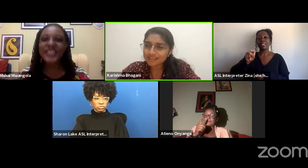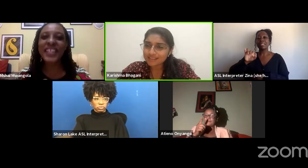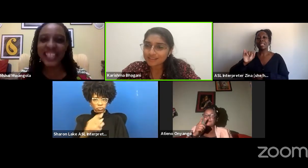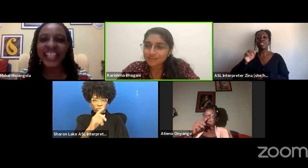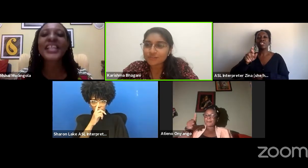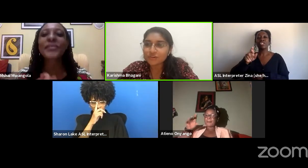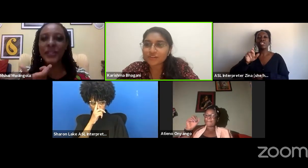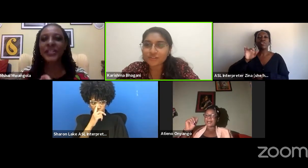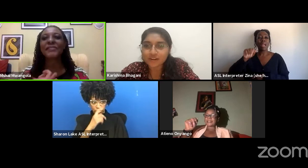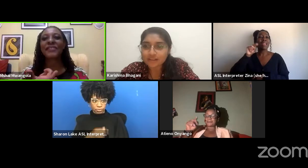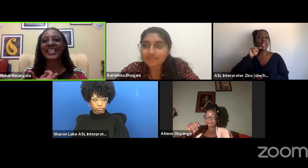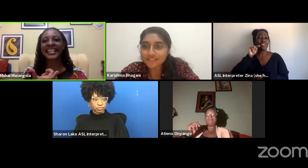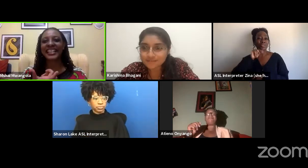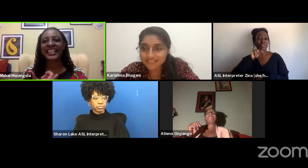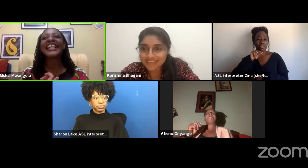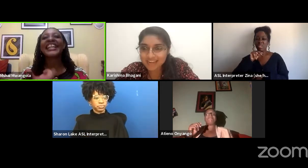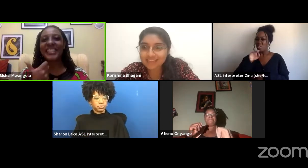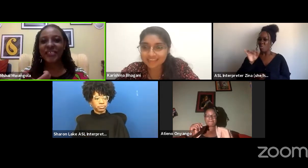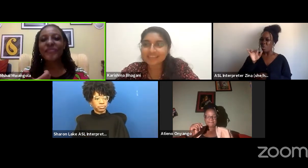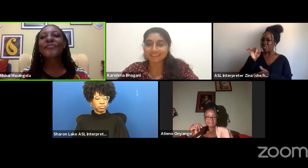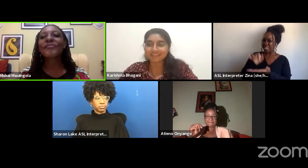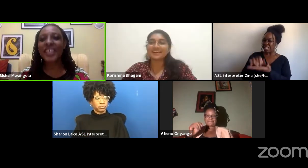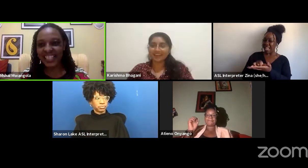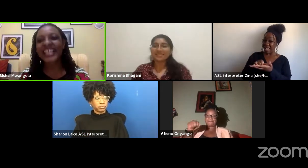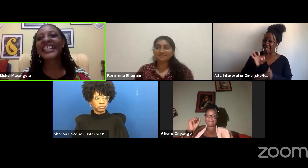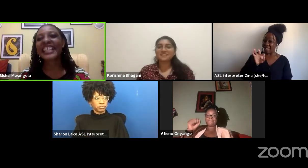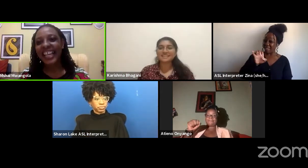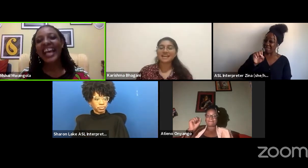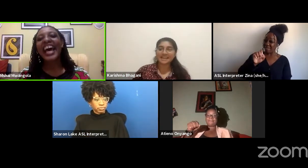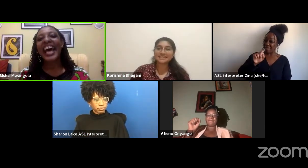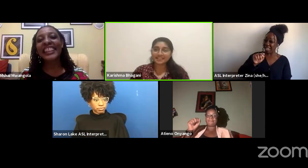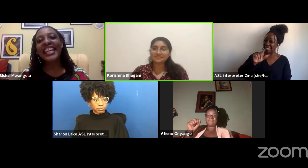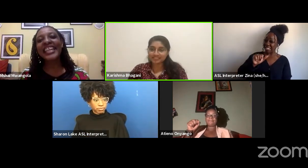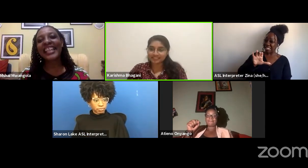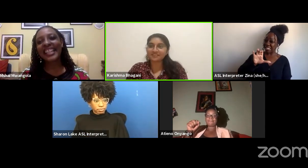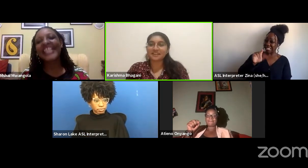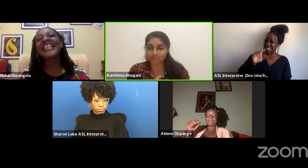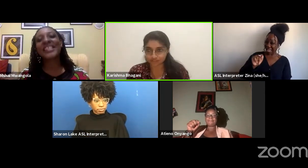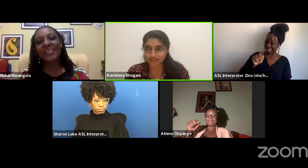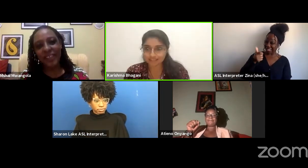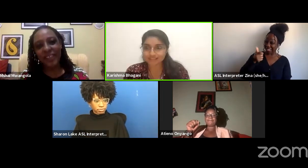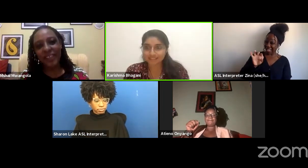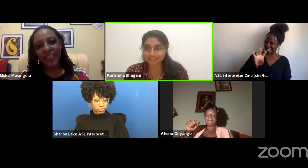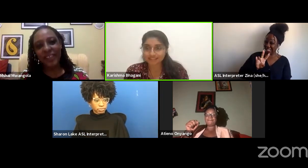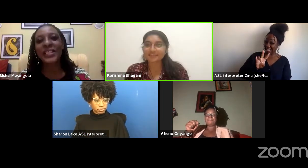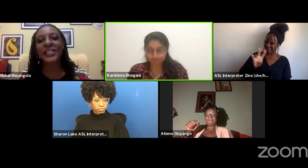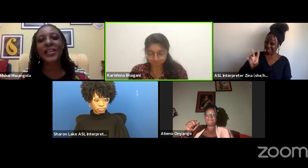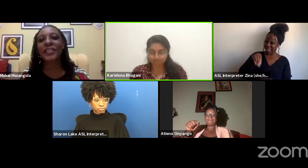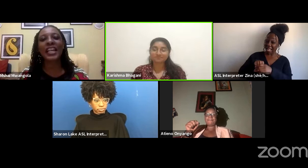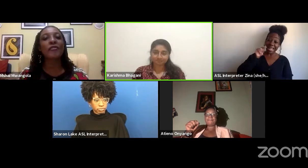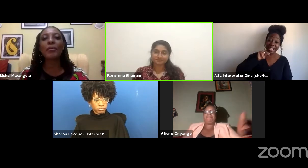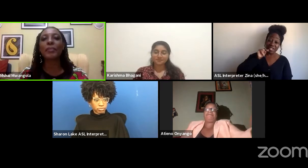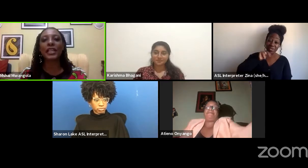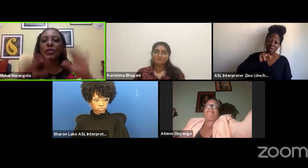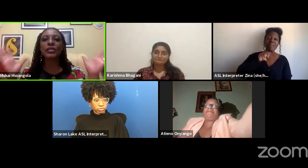Sorry, sorry, is this FESTAC? Okay, FESTAC, 1977, Nigeria. FESTAC '77 and everybody talks